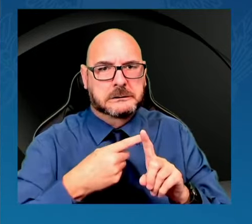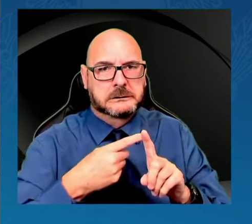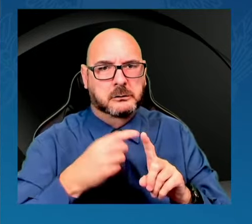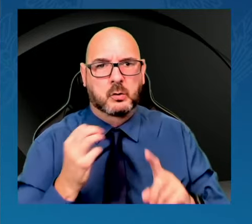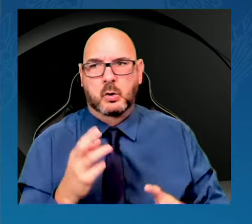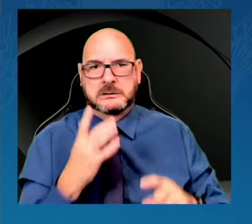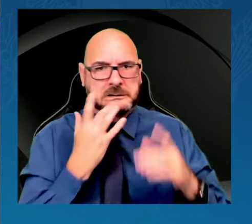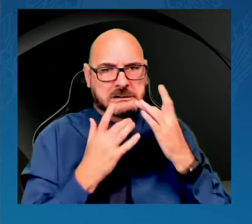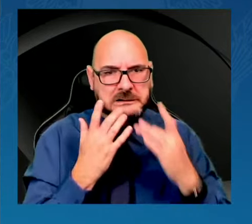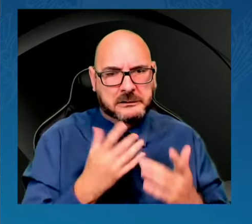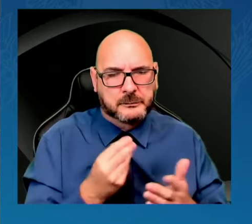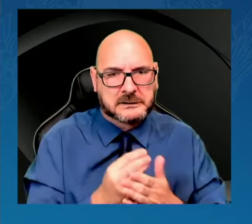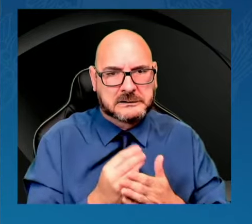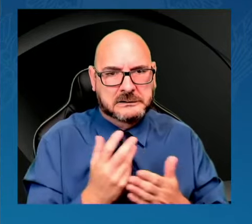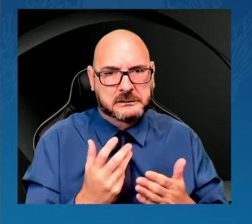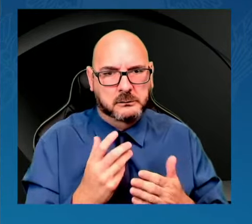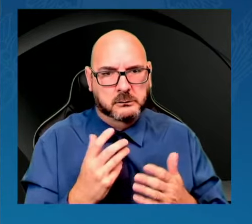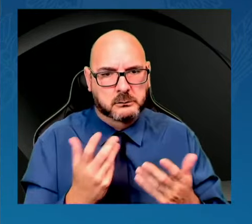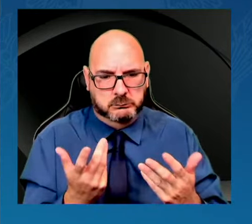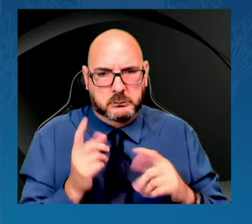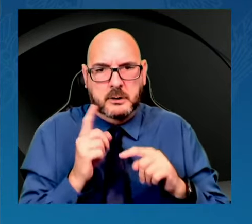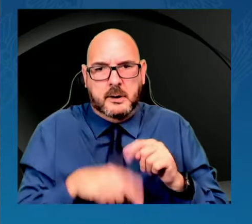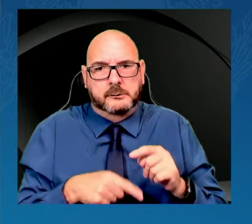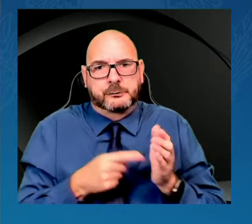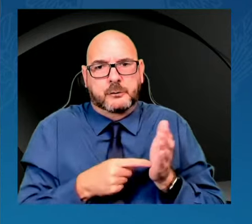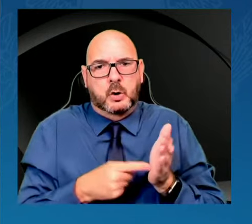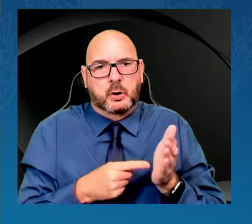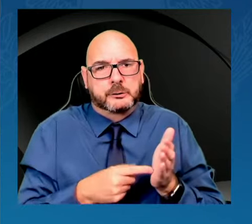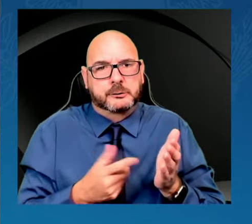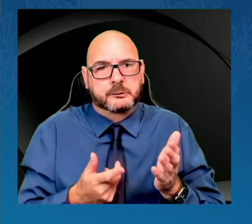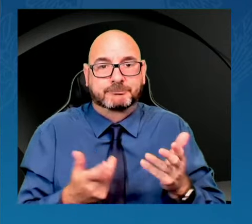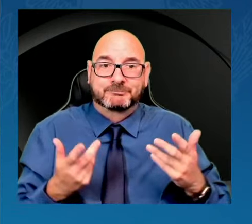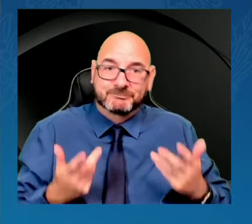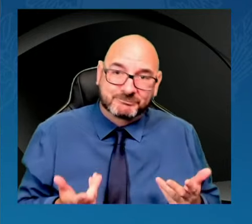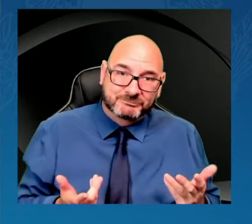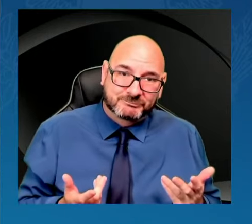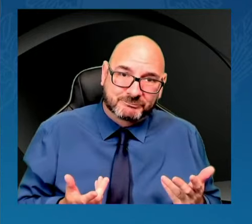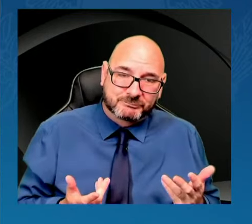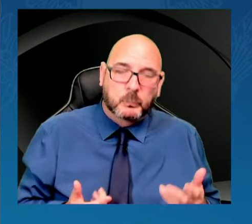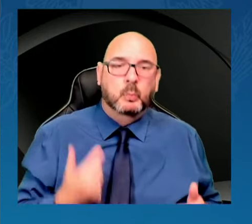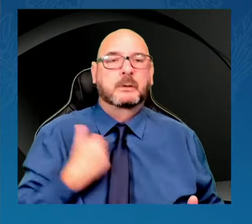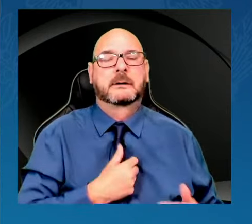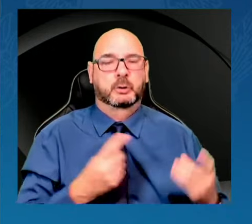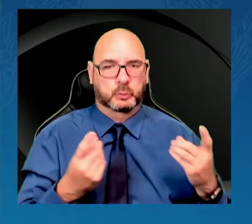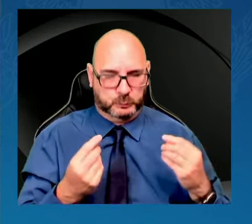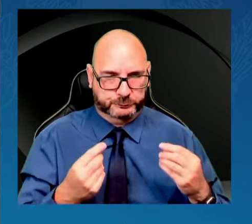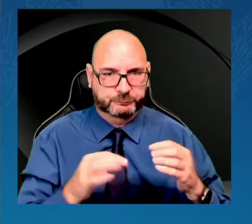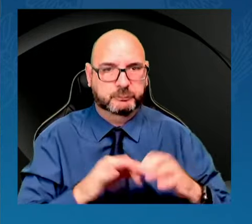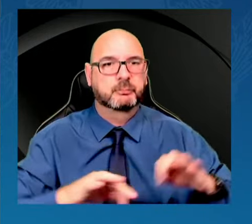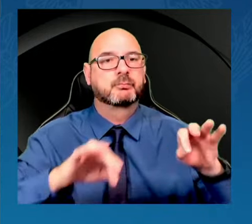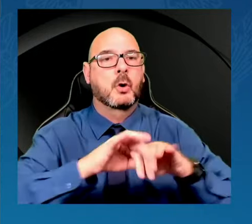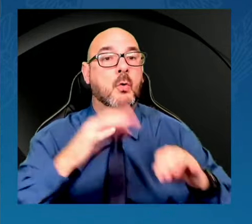And so, the significance of what we are doing with the infrastructure law around lead pipes is we're saying this is a public --